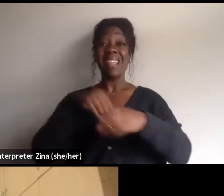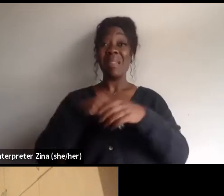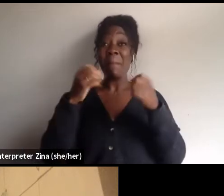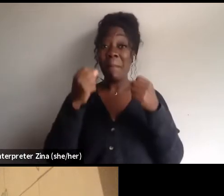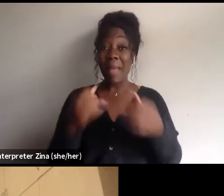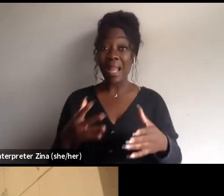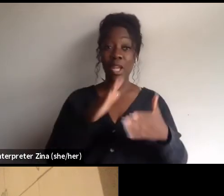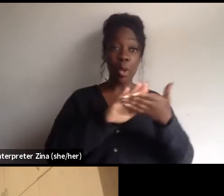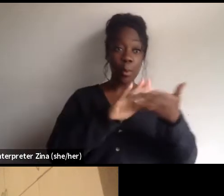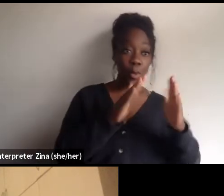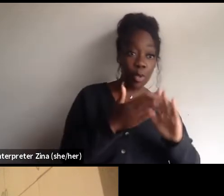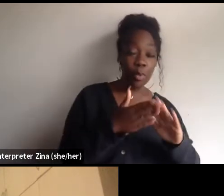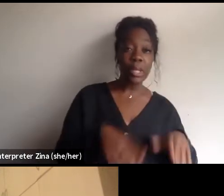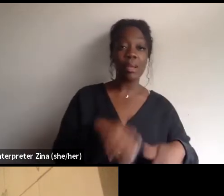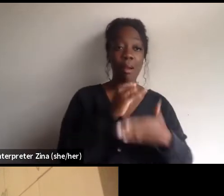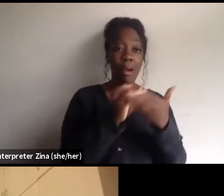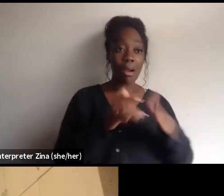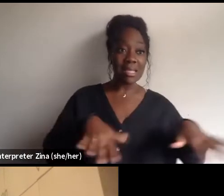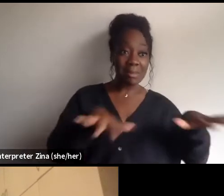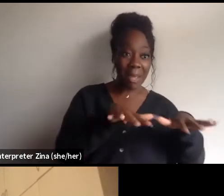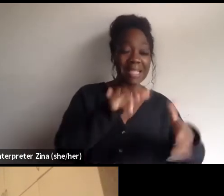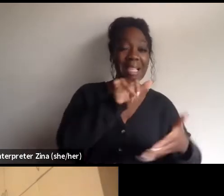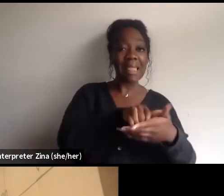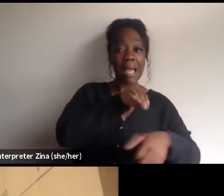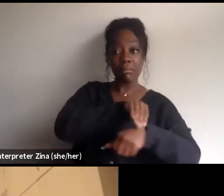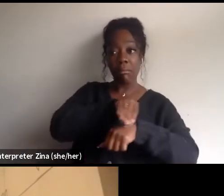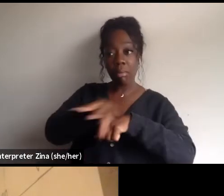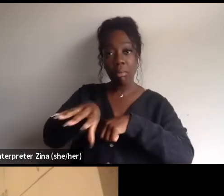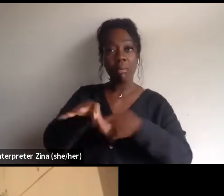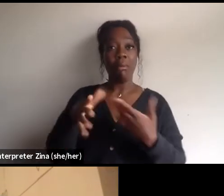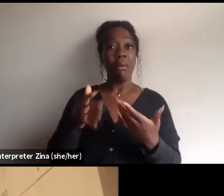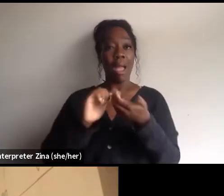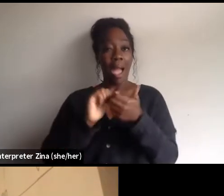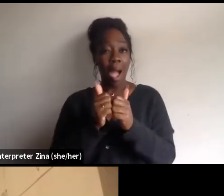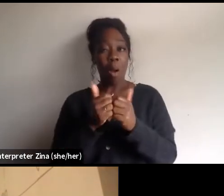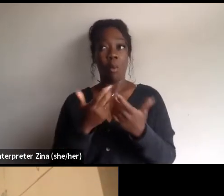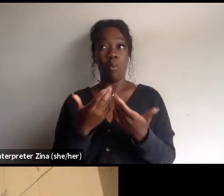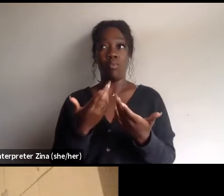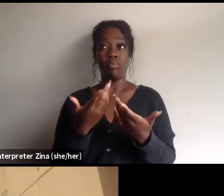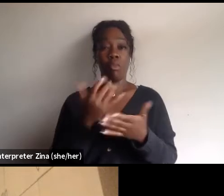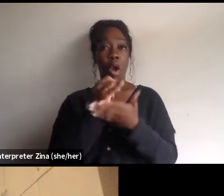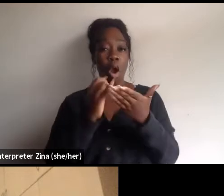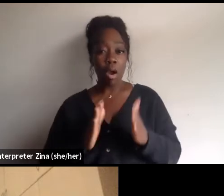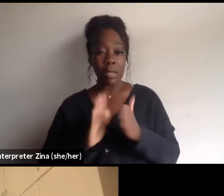contribute to shaping and evolving artists and sometimes do not get the recognition or the respect.